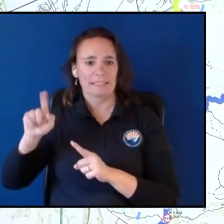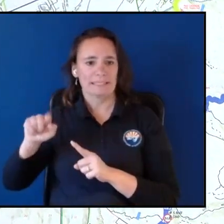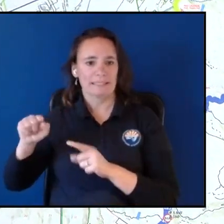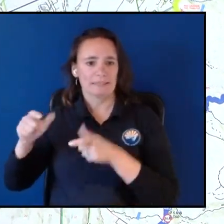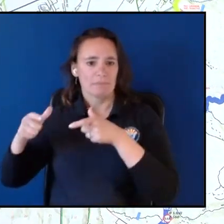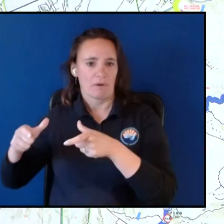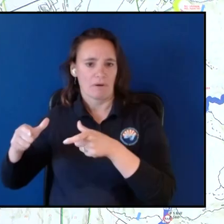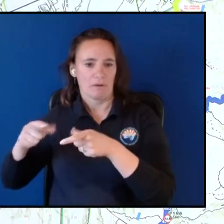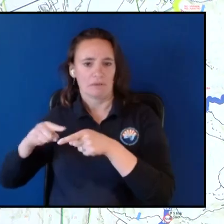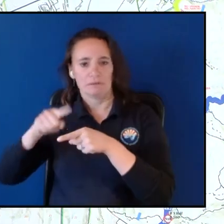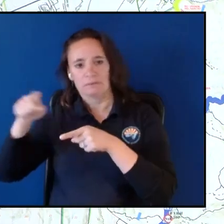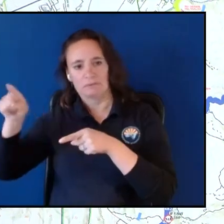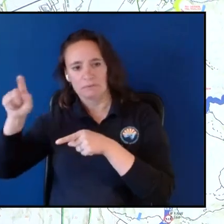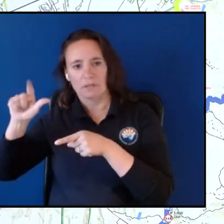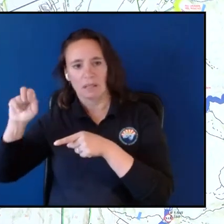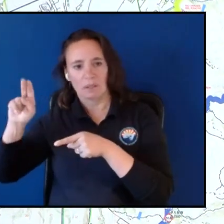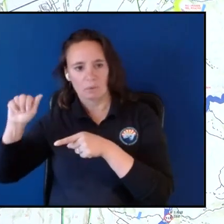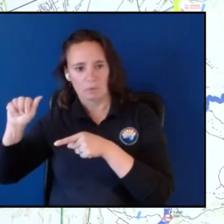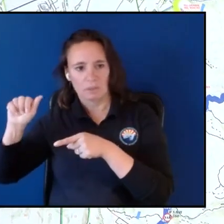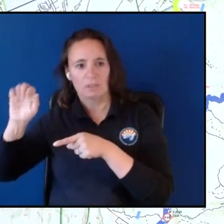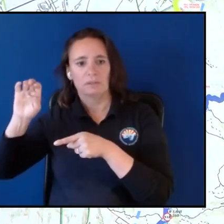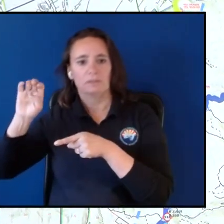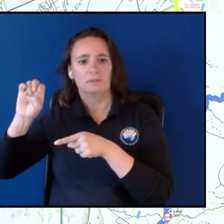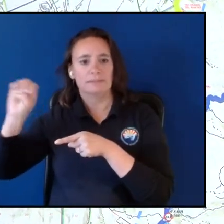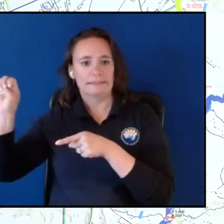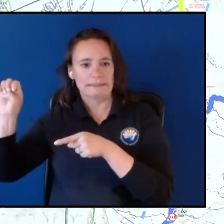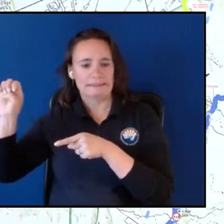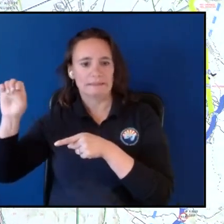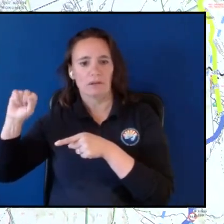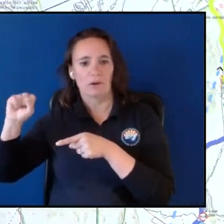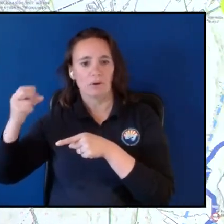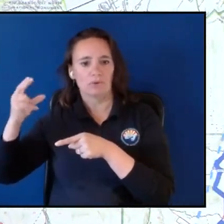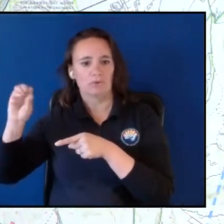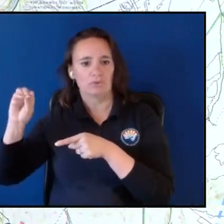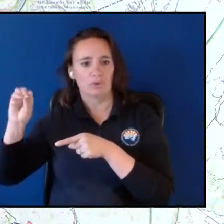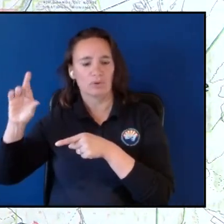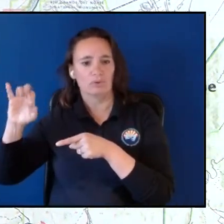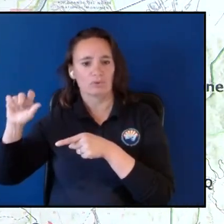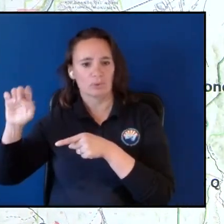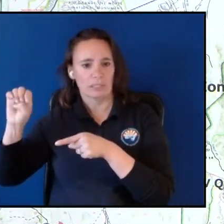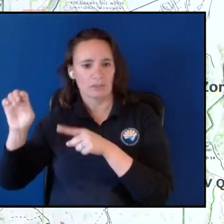towards the Oso Ridge back to the west over our north